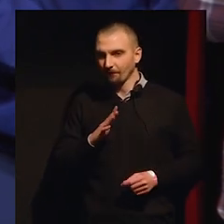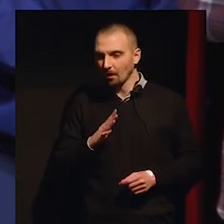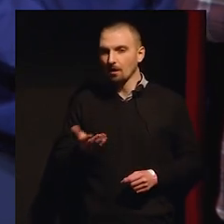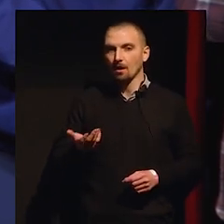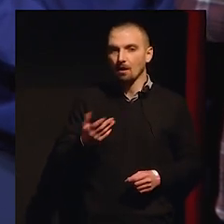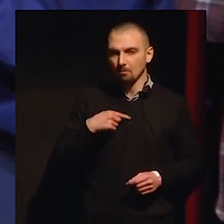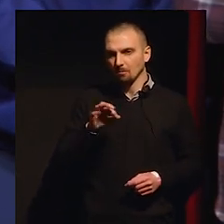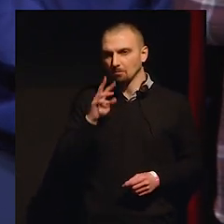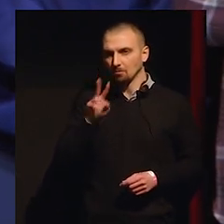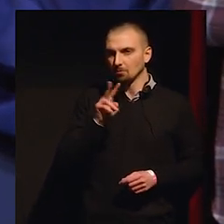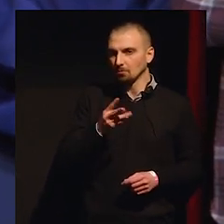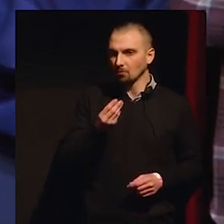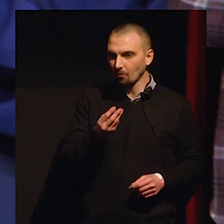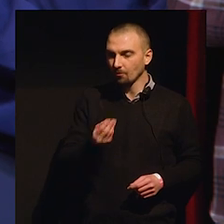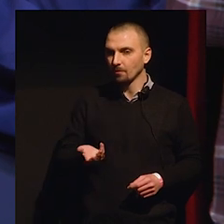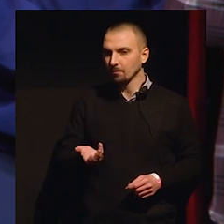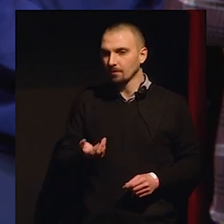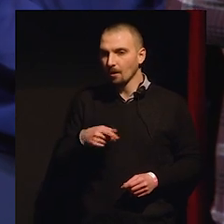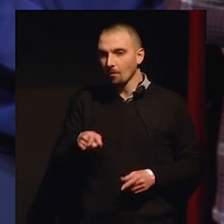But I hope these will diminish and end, thanks to events